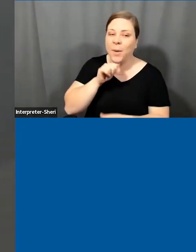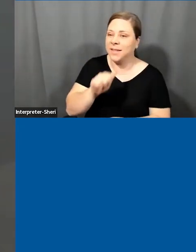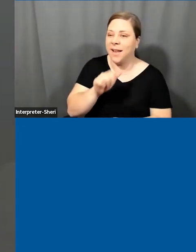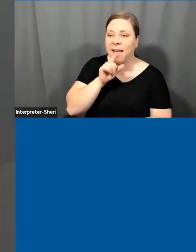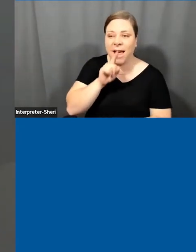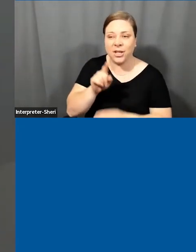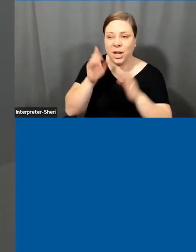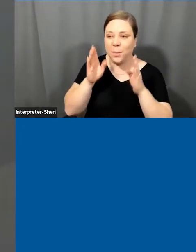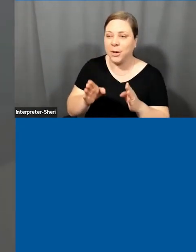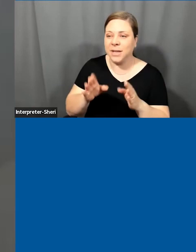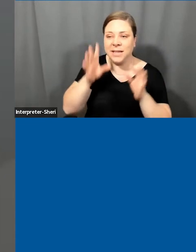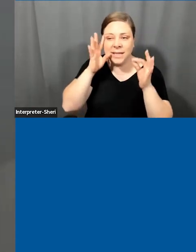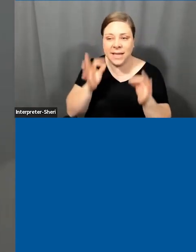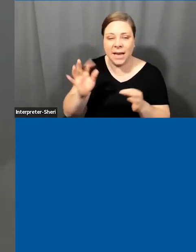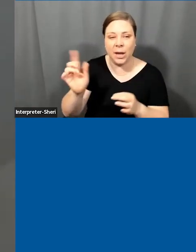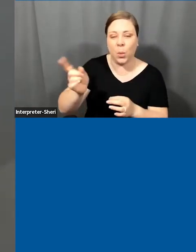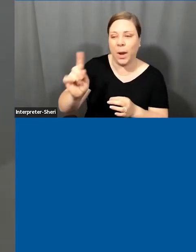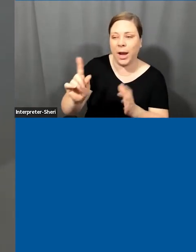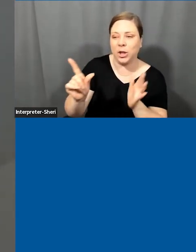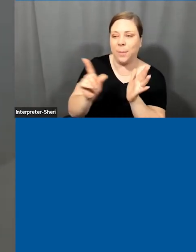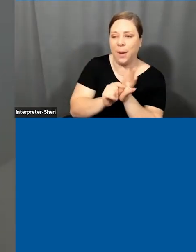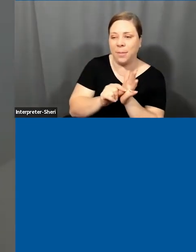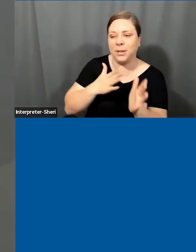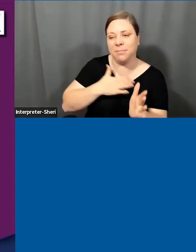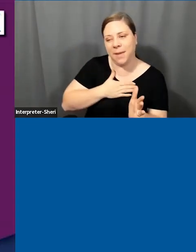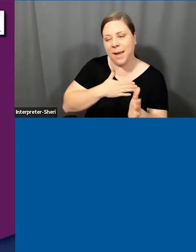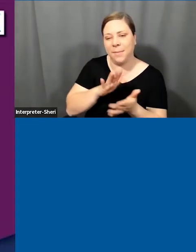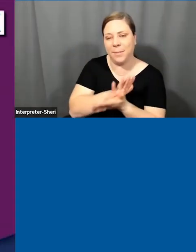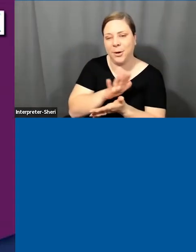where the paper was gonna be published. Gotcha, that's understandable.